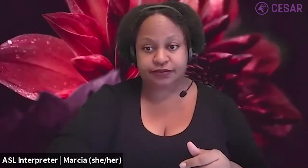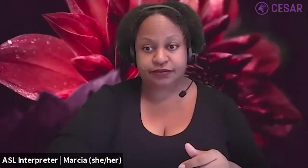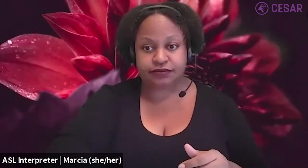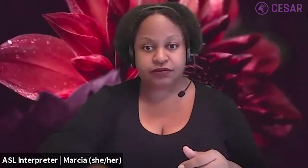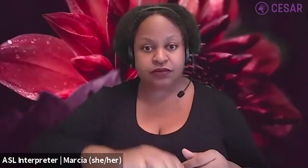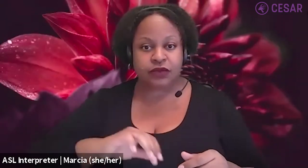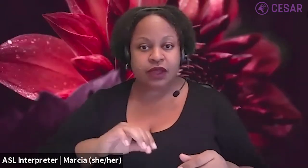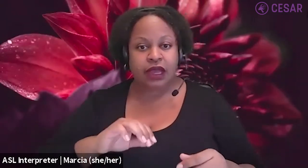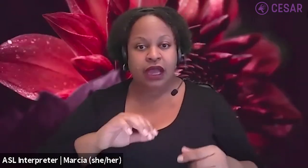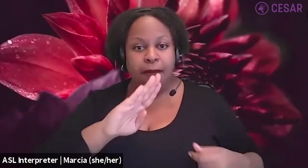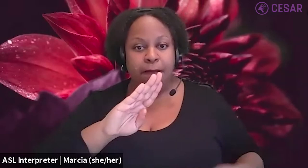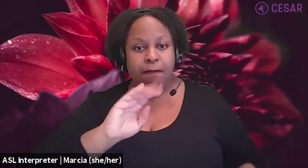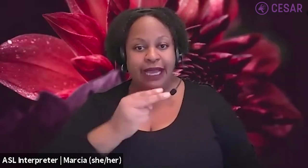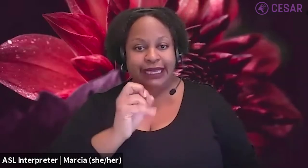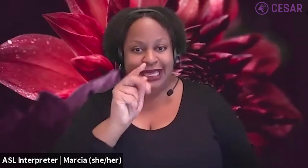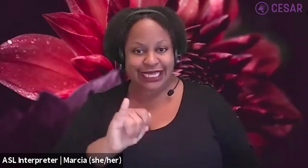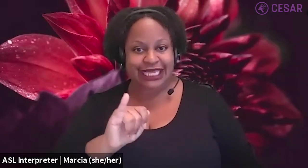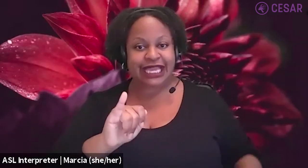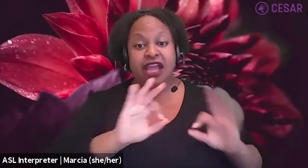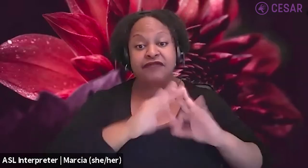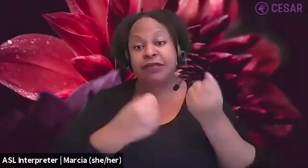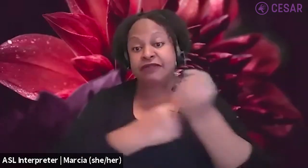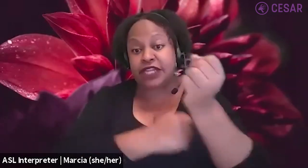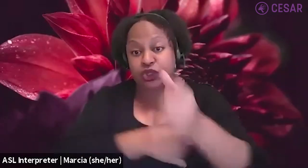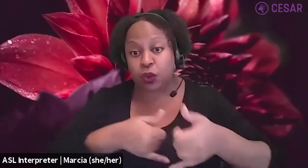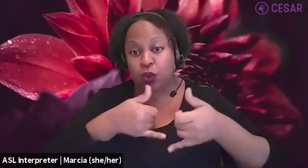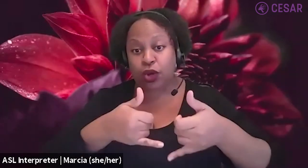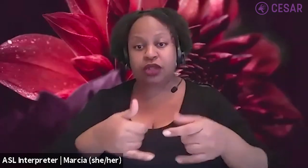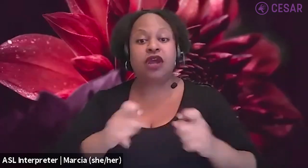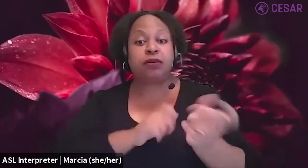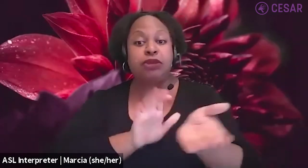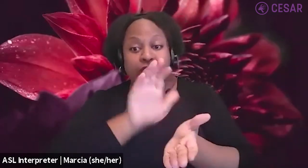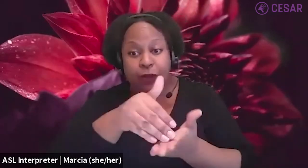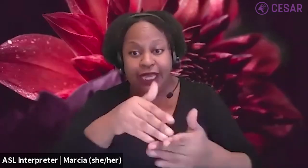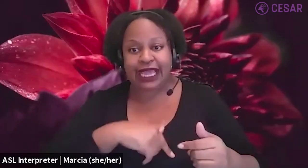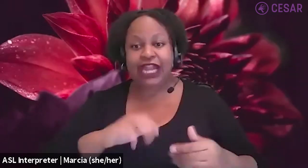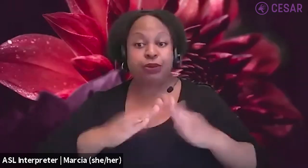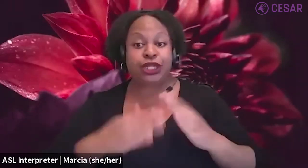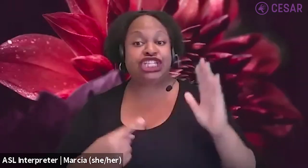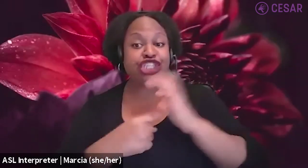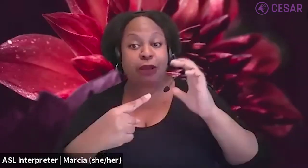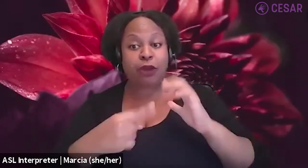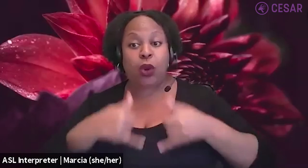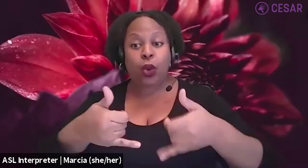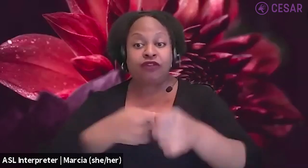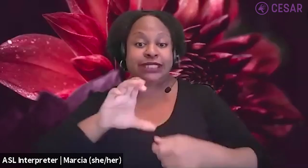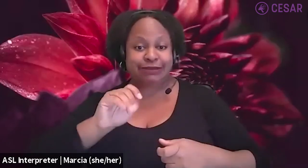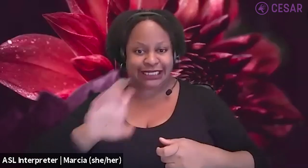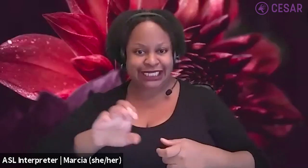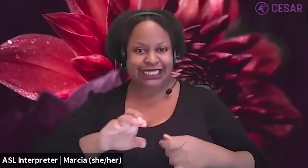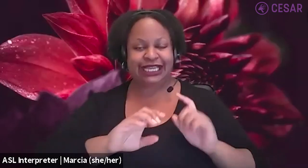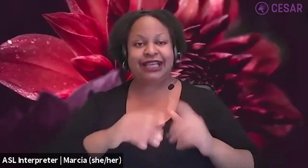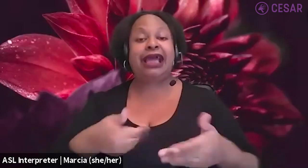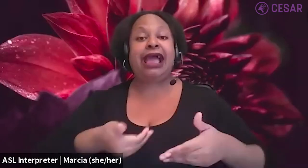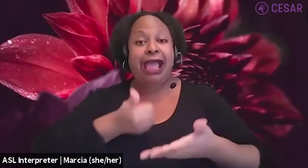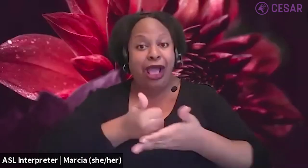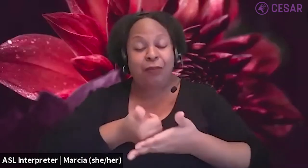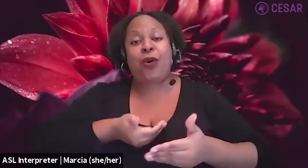United Way and Community Champions award from CBC. So help us welcome our panelists tonight.